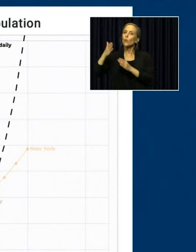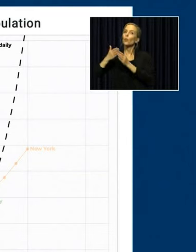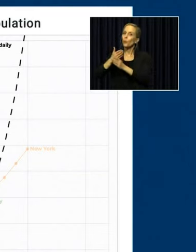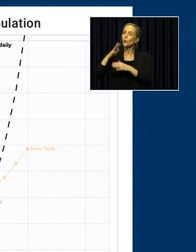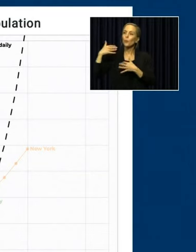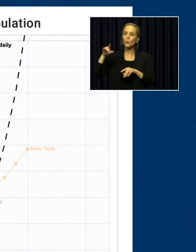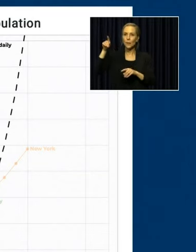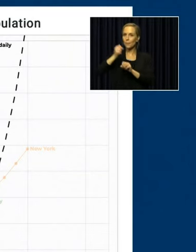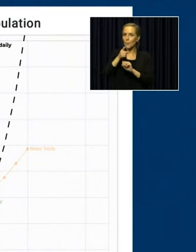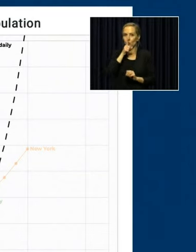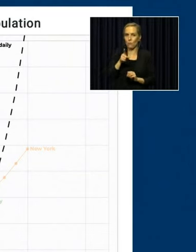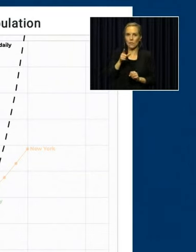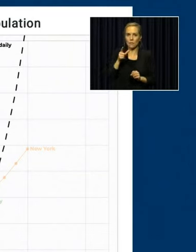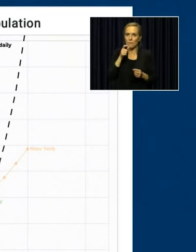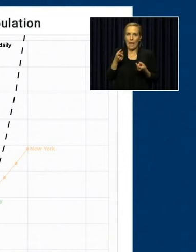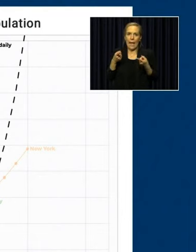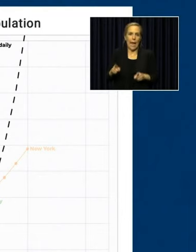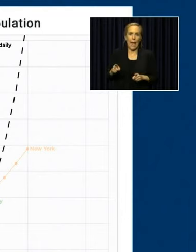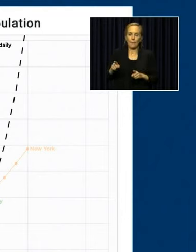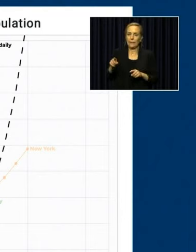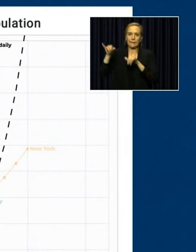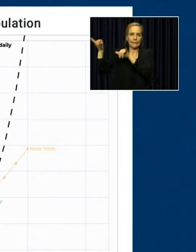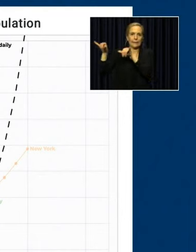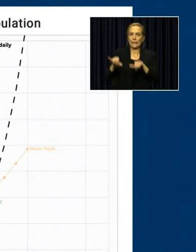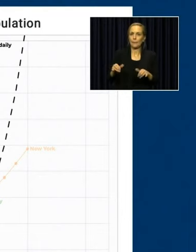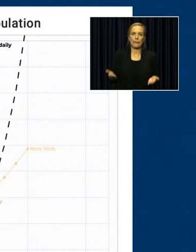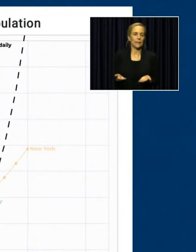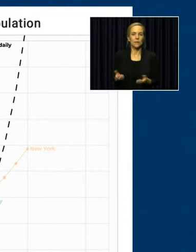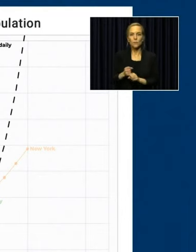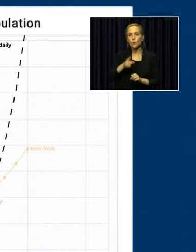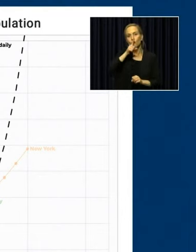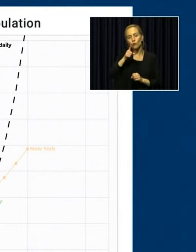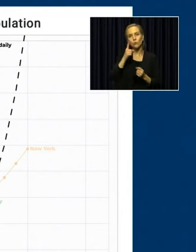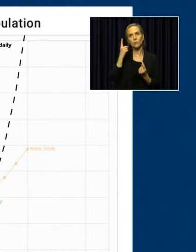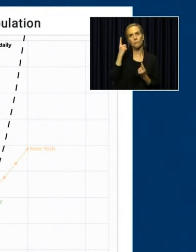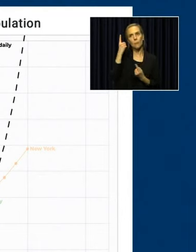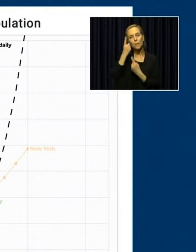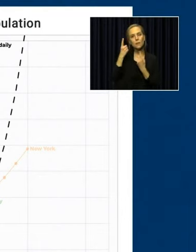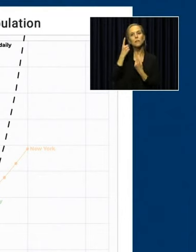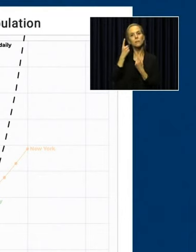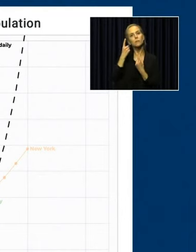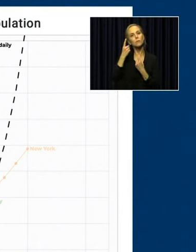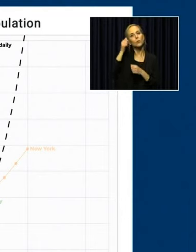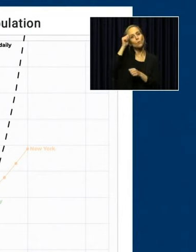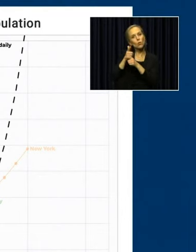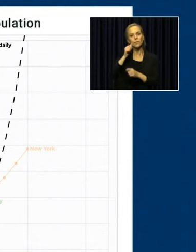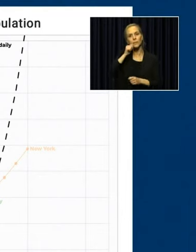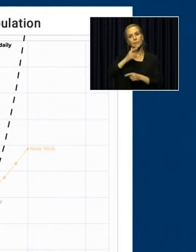LIVES OUR FELLOW HUMAN BEINGS. SO LET'S SAY THAT THE SACRIFICES